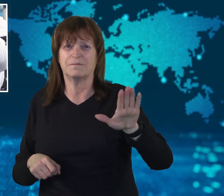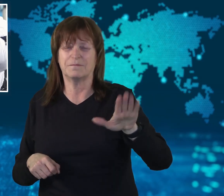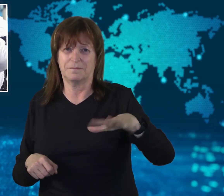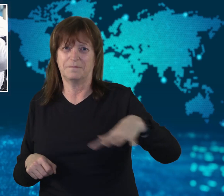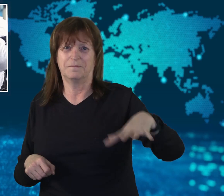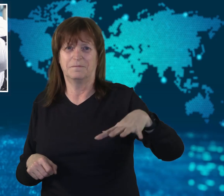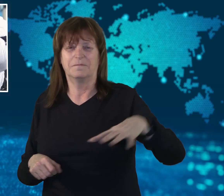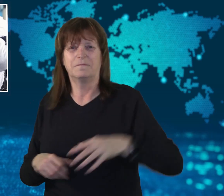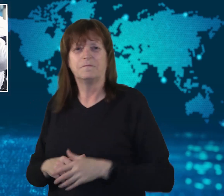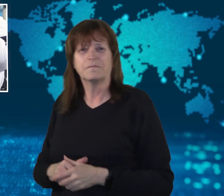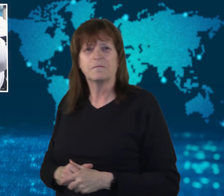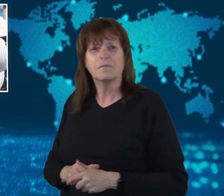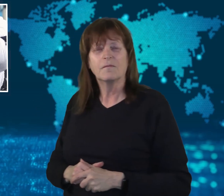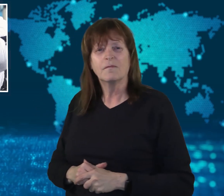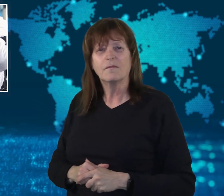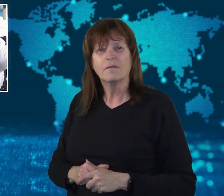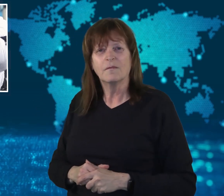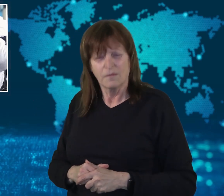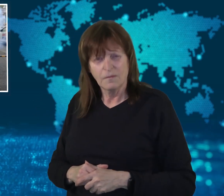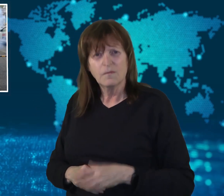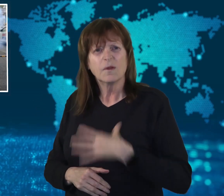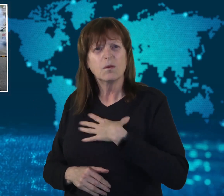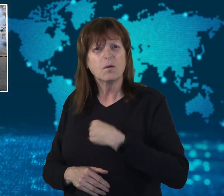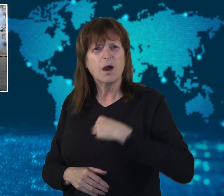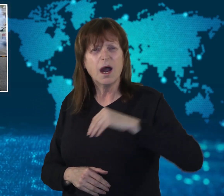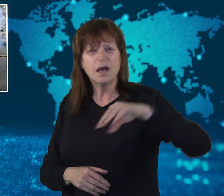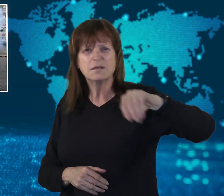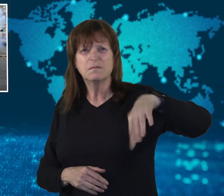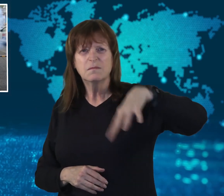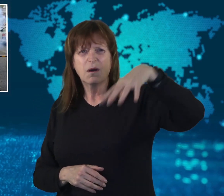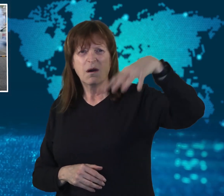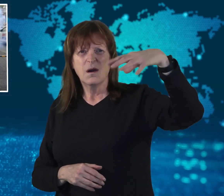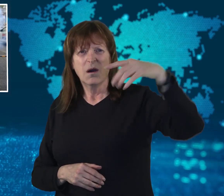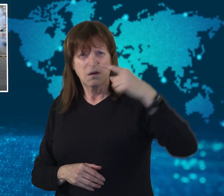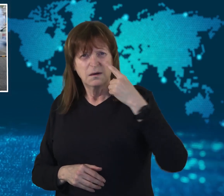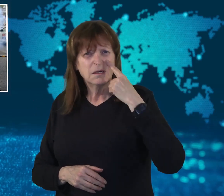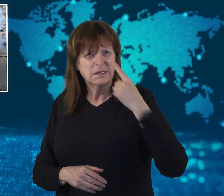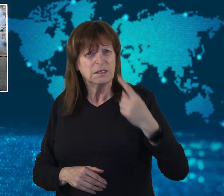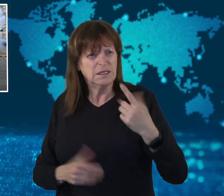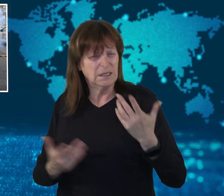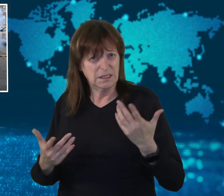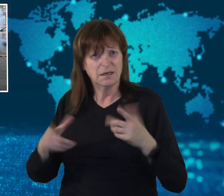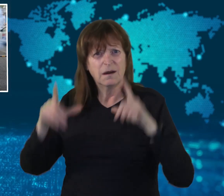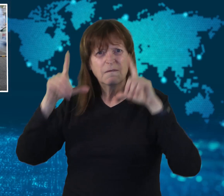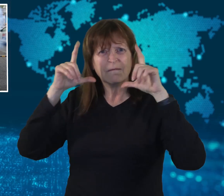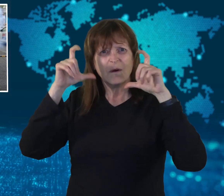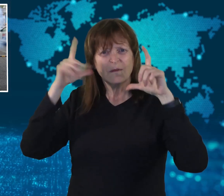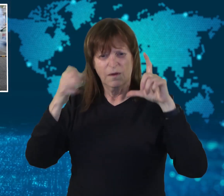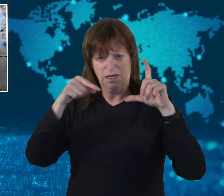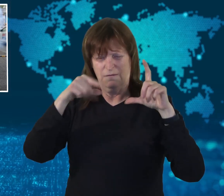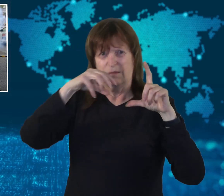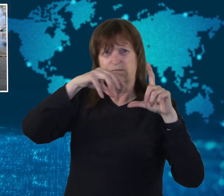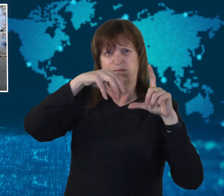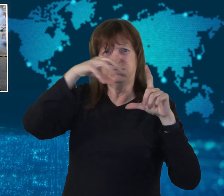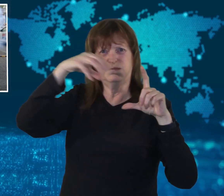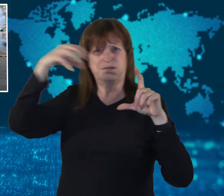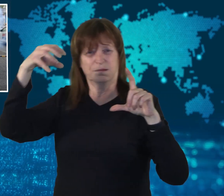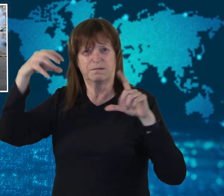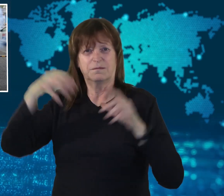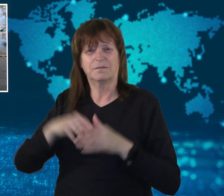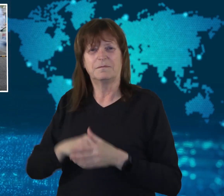White smoke could be seen in photos of the scene.